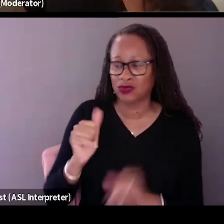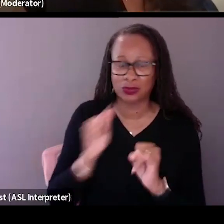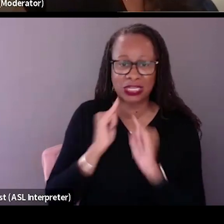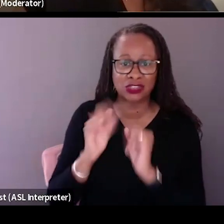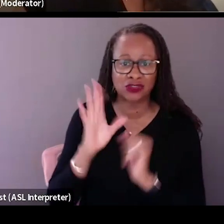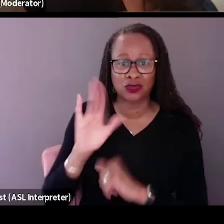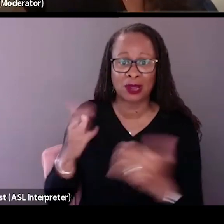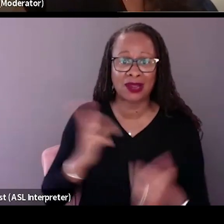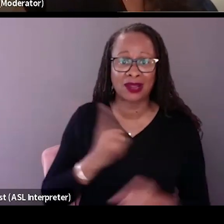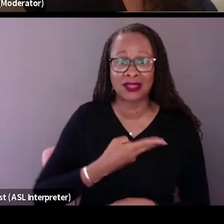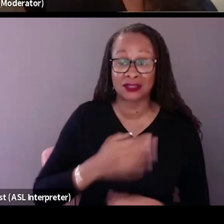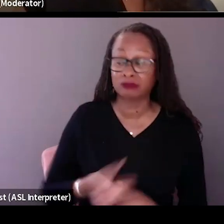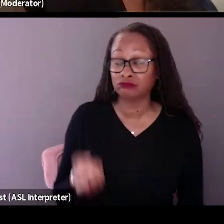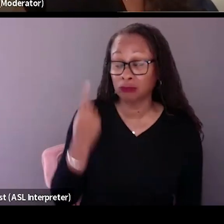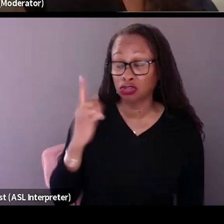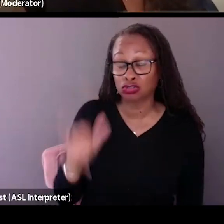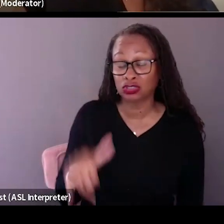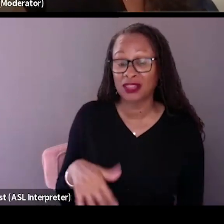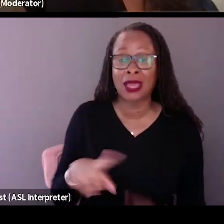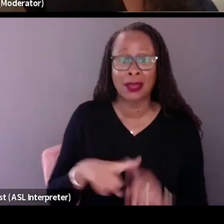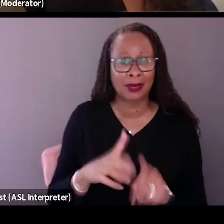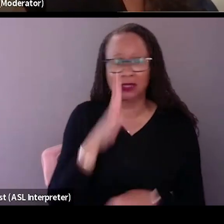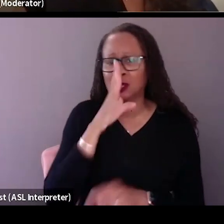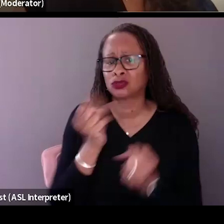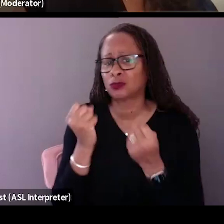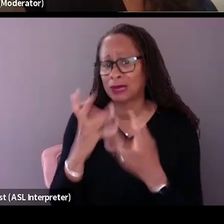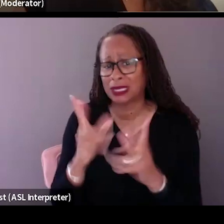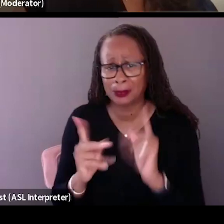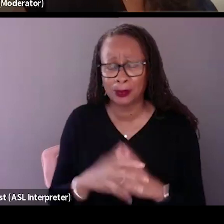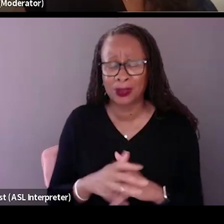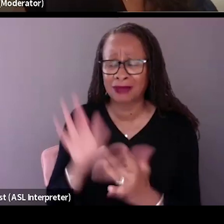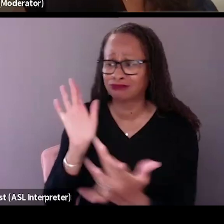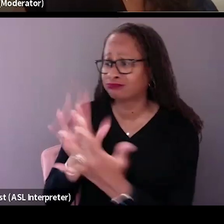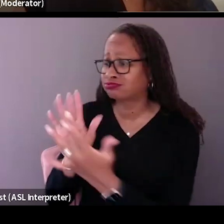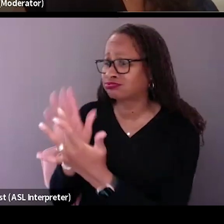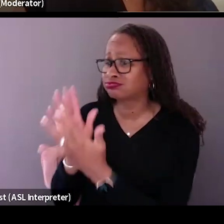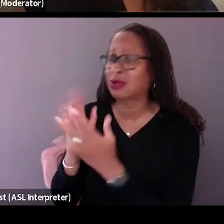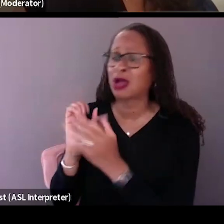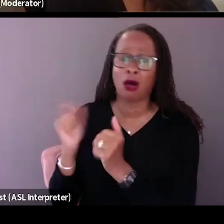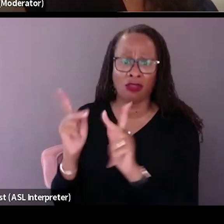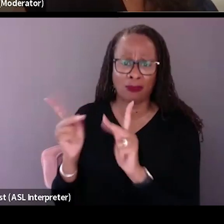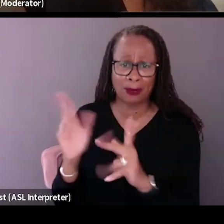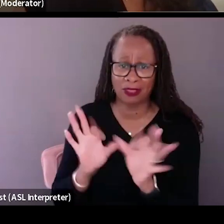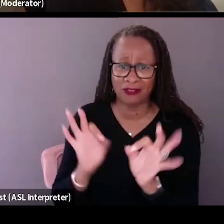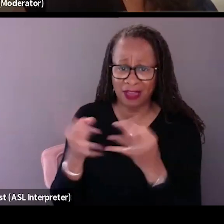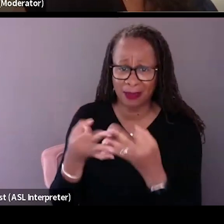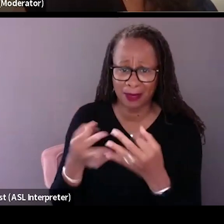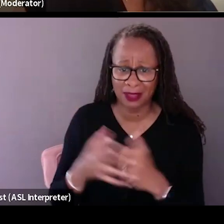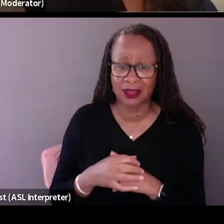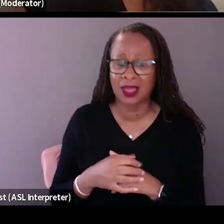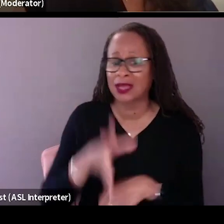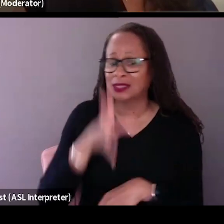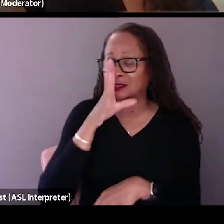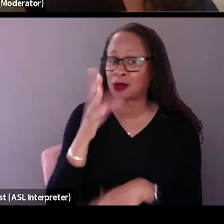But as far as, you know, I spoke to many people, I reached out to everybody in the family. I spoke to someone in the law firm,